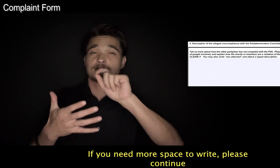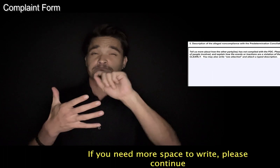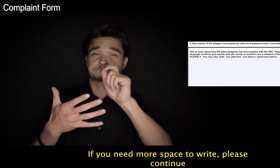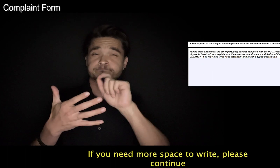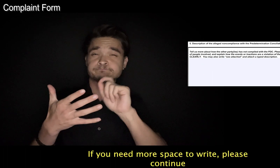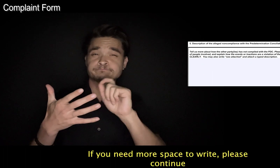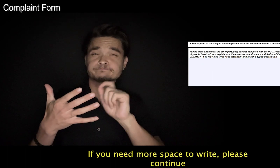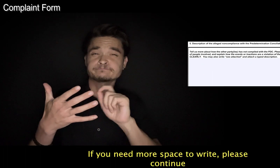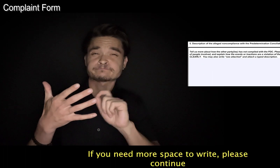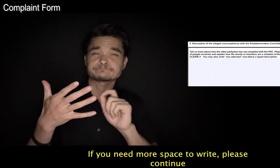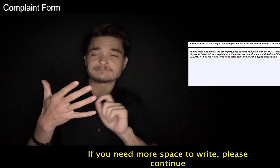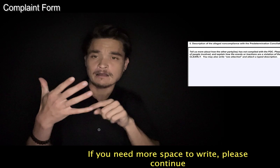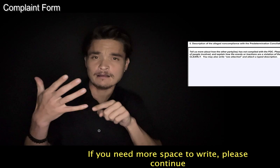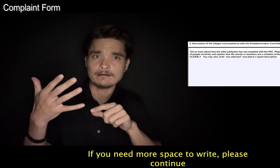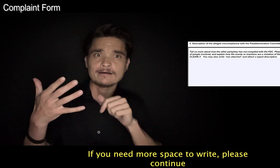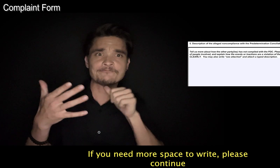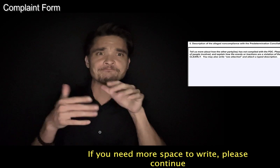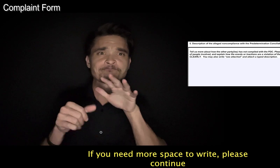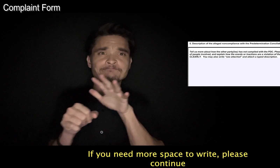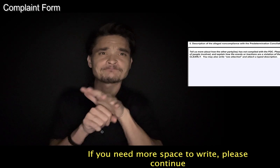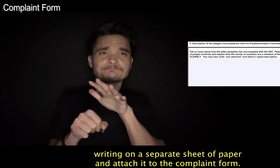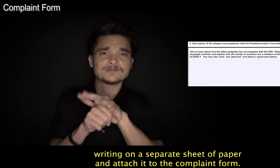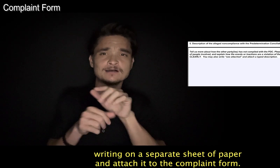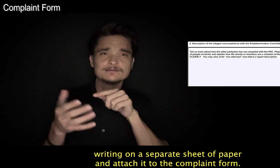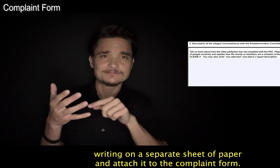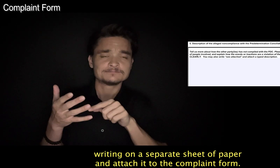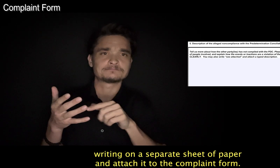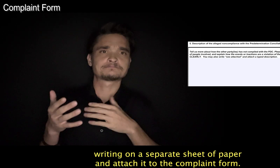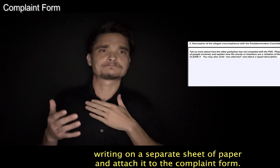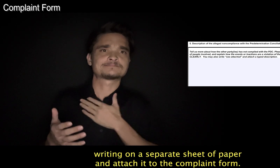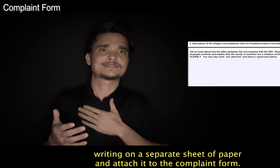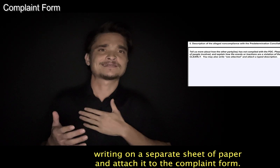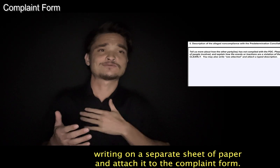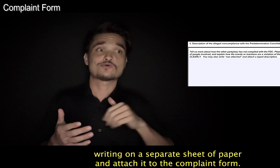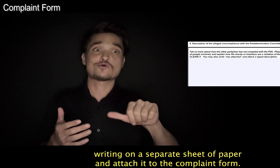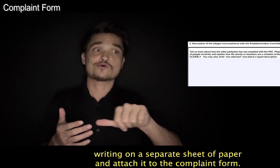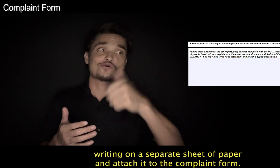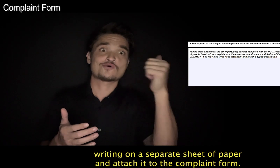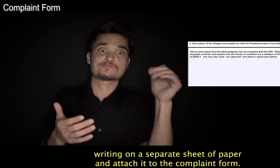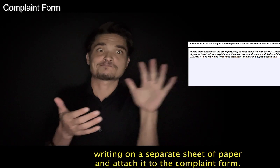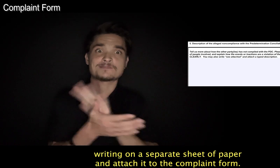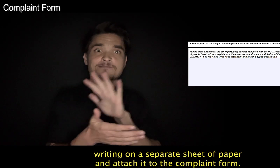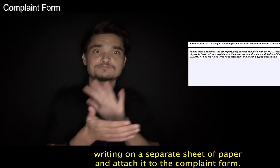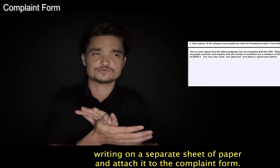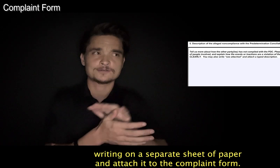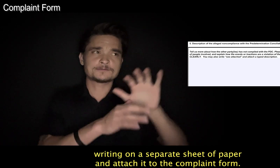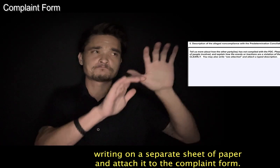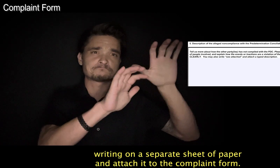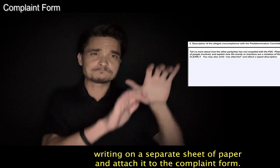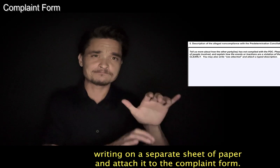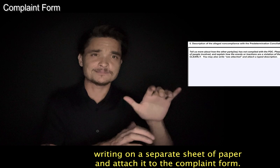If you need more space to write, please continue writing on a separate sheet of paper and attach it to the complaint form.